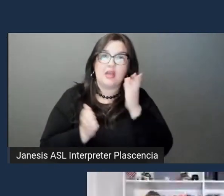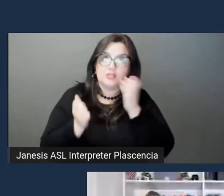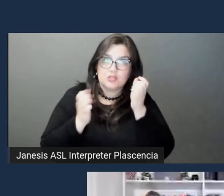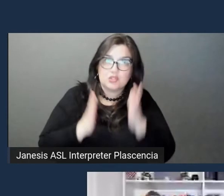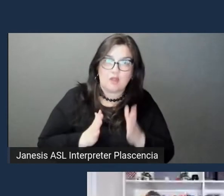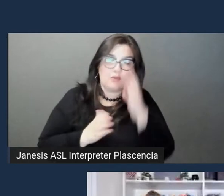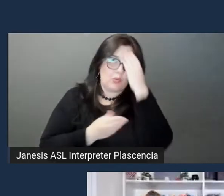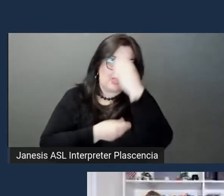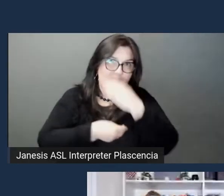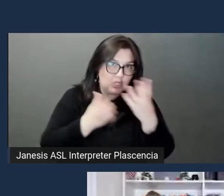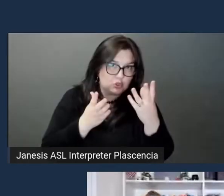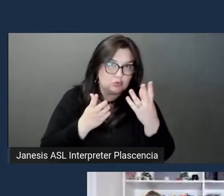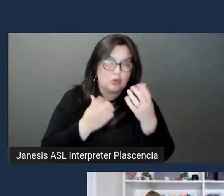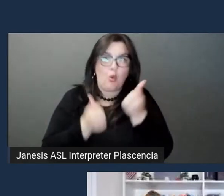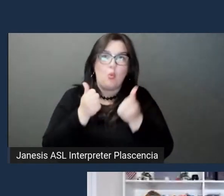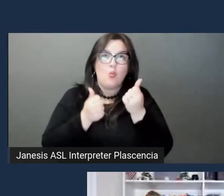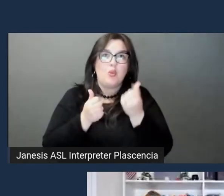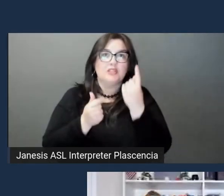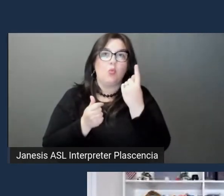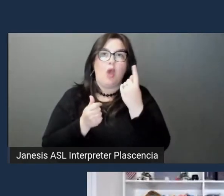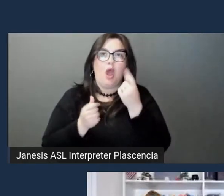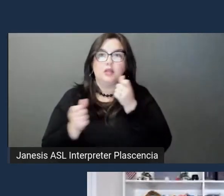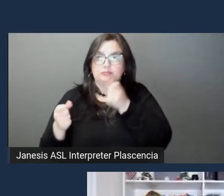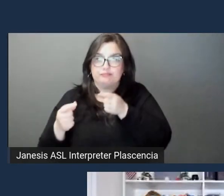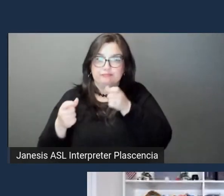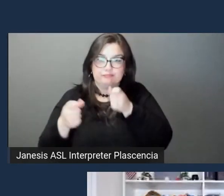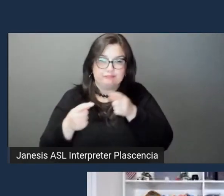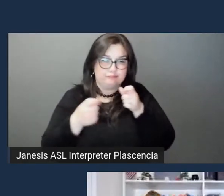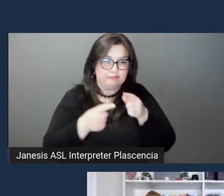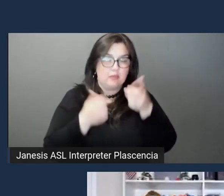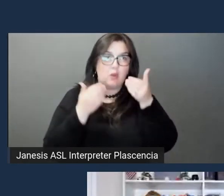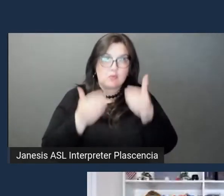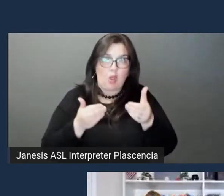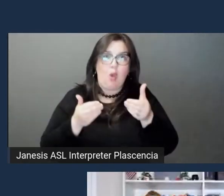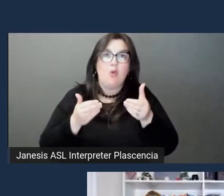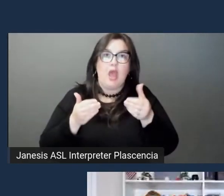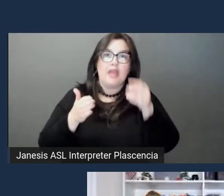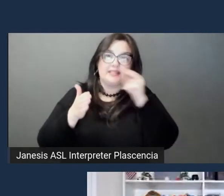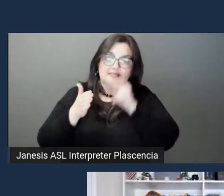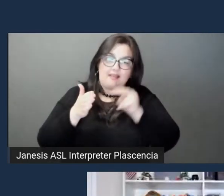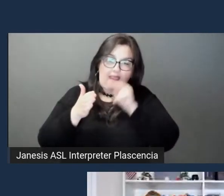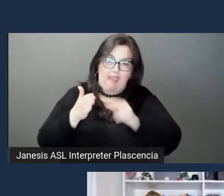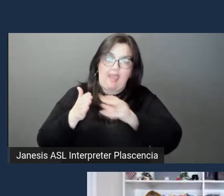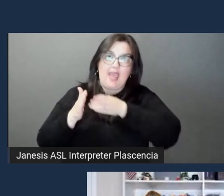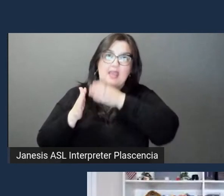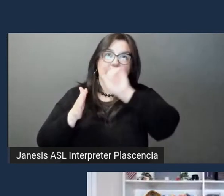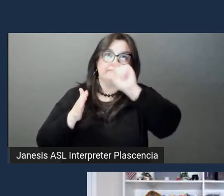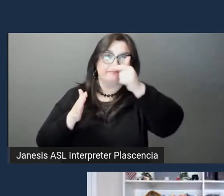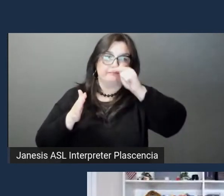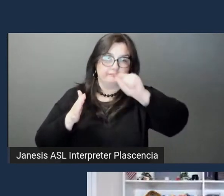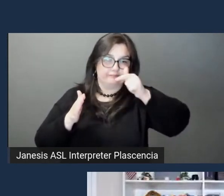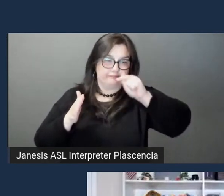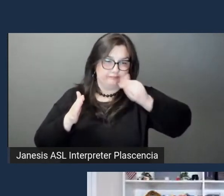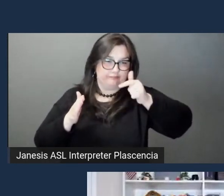which servers to hit, which of your servers to go and scan one after the other. And that way you can load balance your scanning